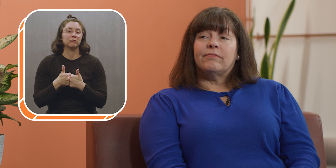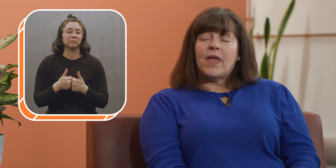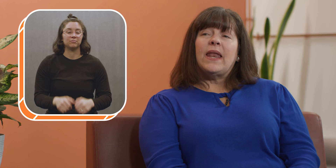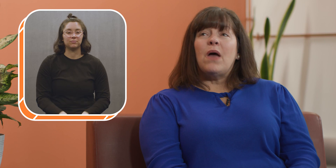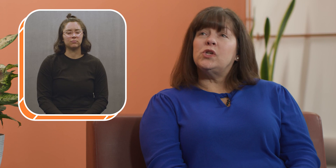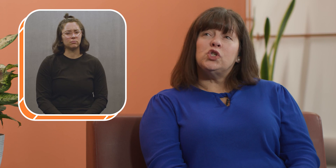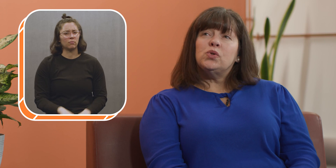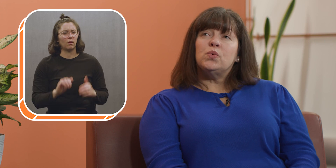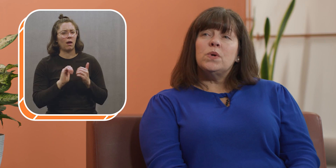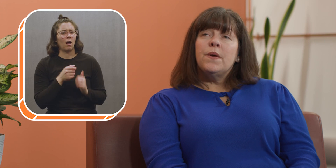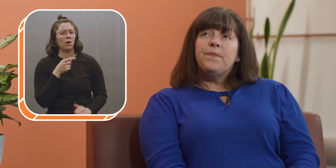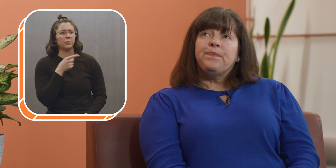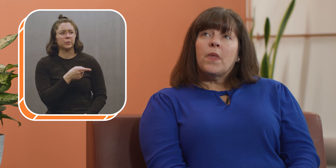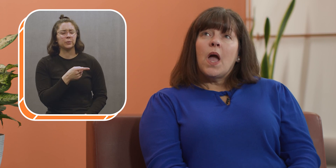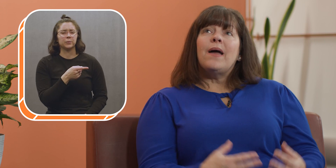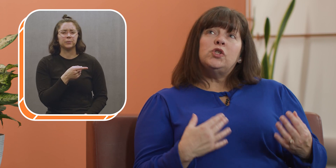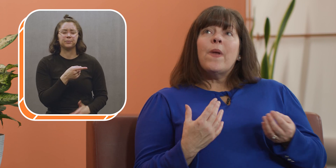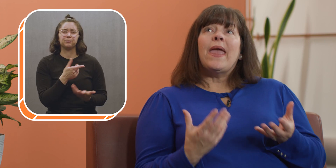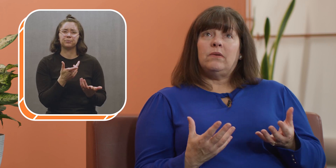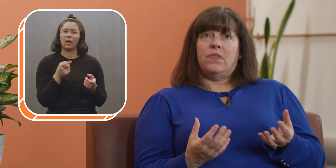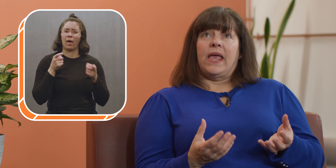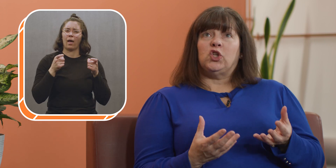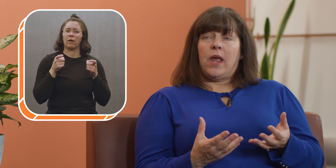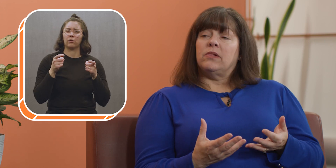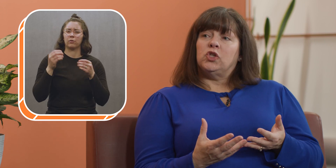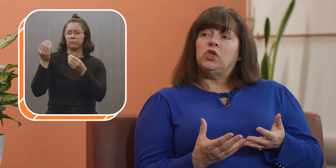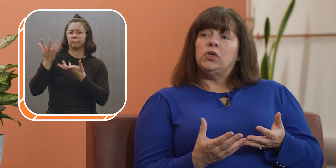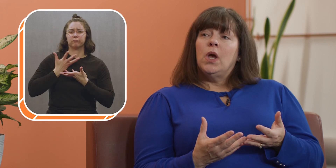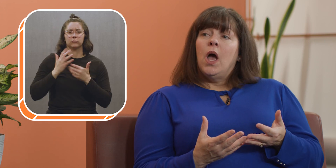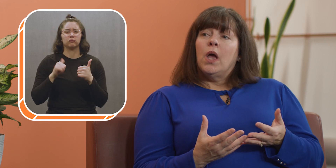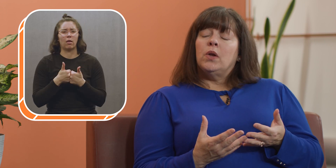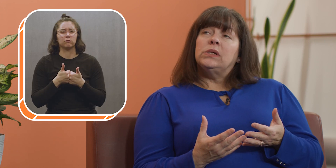And how did you handle that challenge?